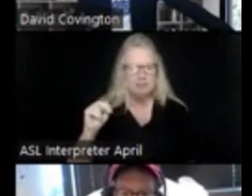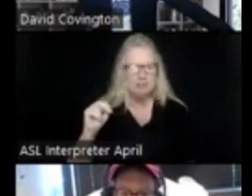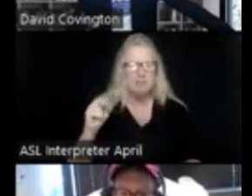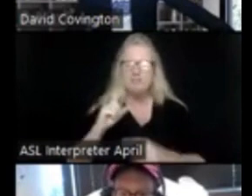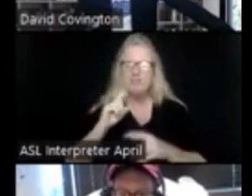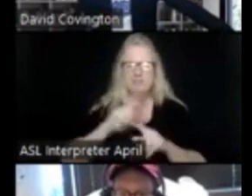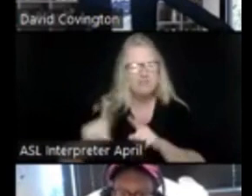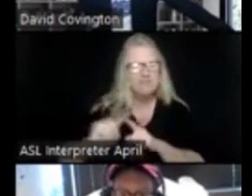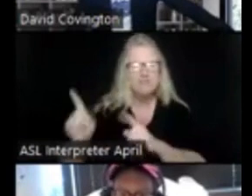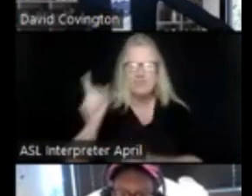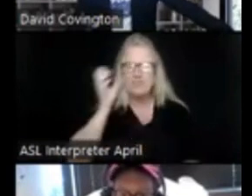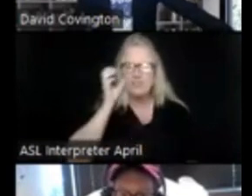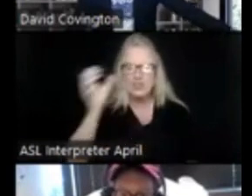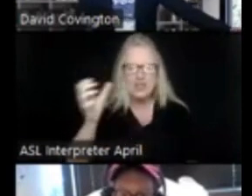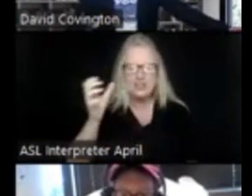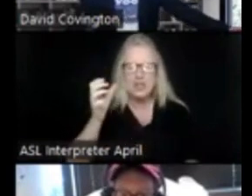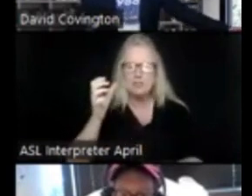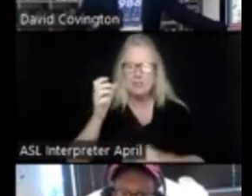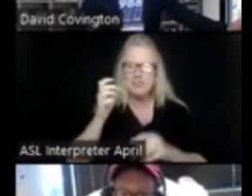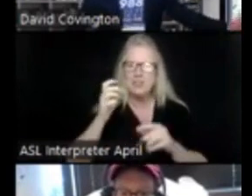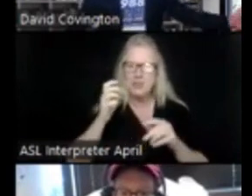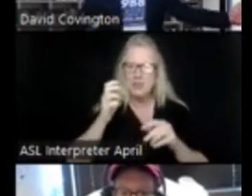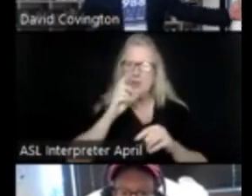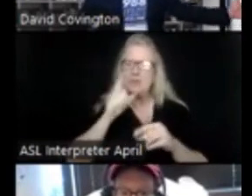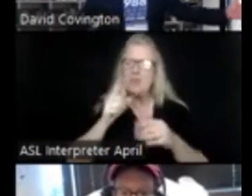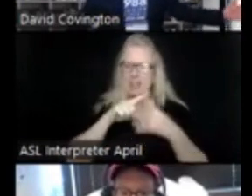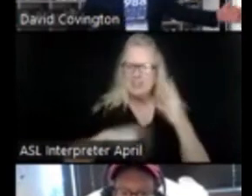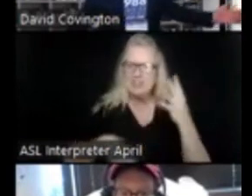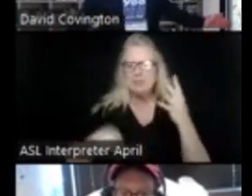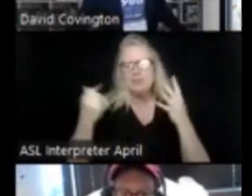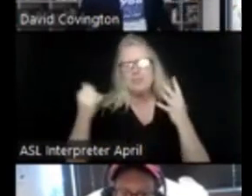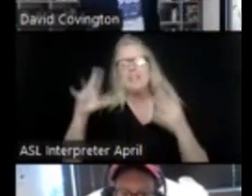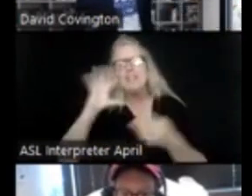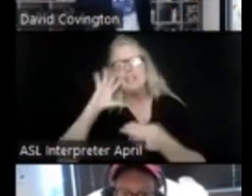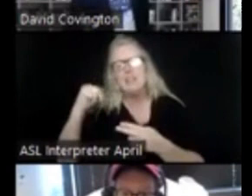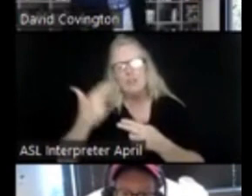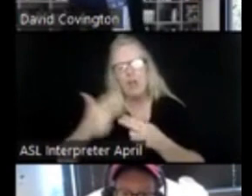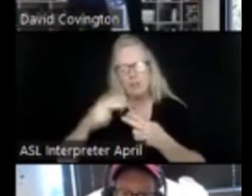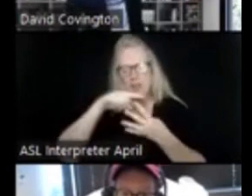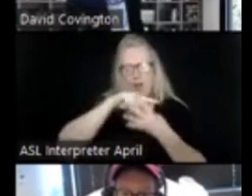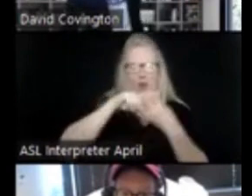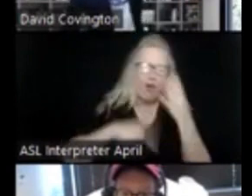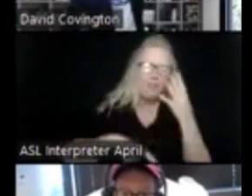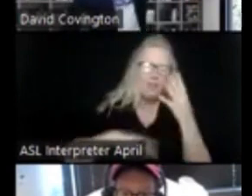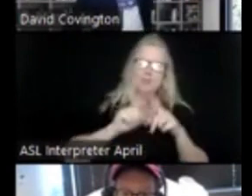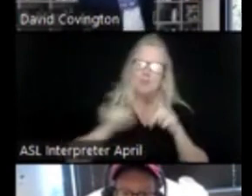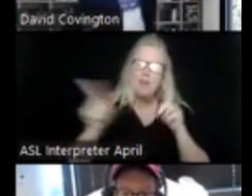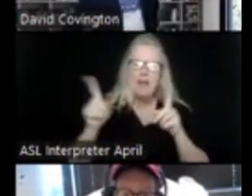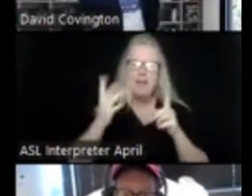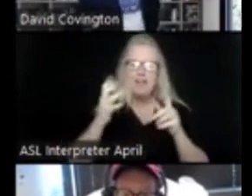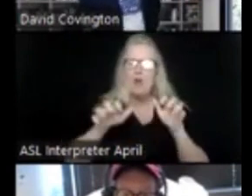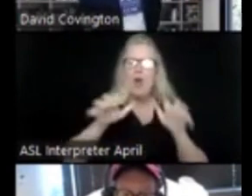THEY ARE CALLED ONE OF THESE. HE TALKED ABOUT ALL OF THESE. AUDIENCE, WHAT DO YOU THINK?